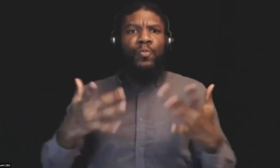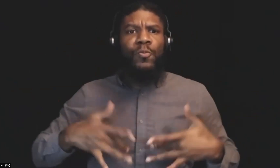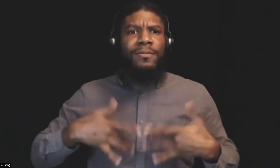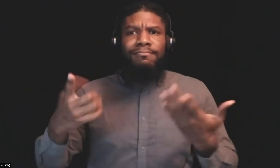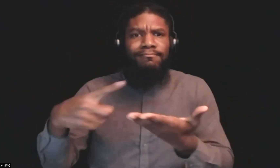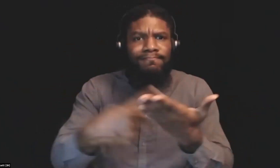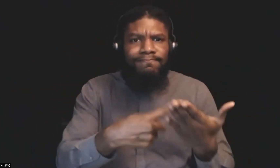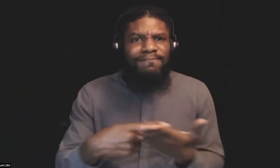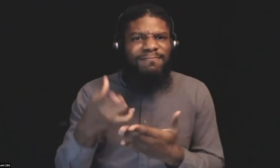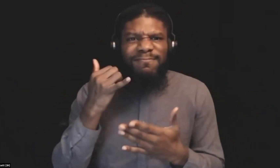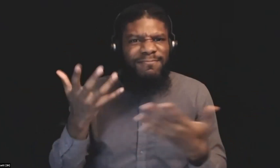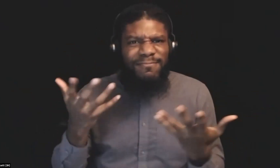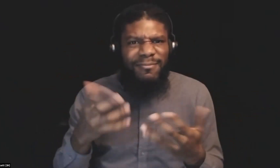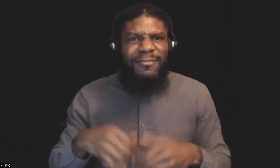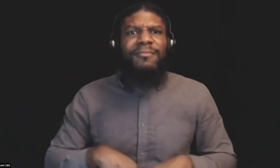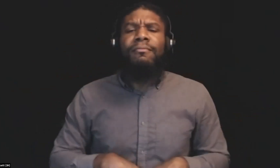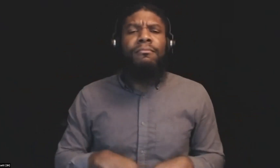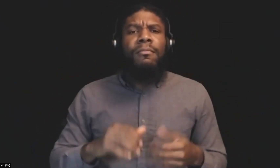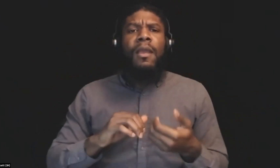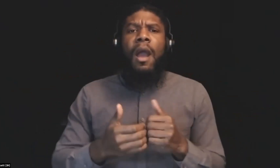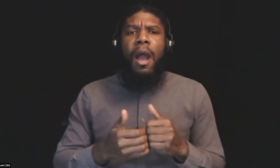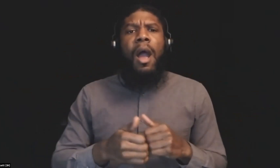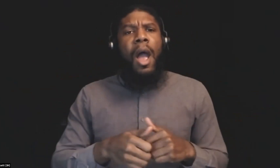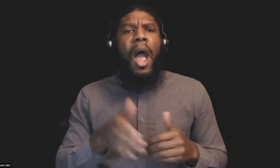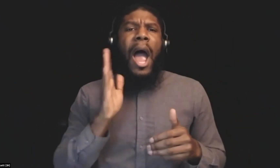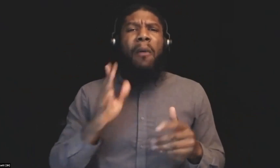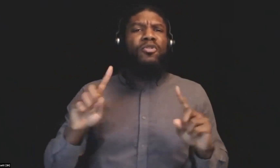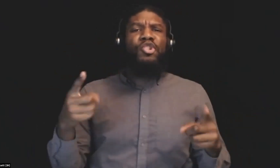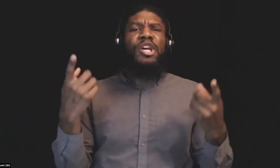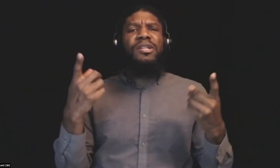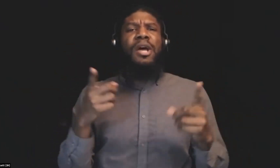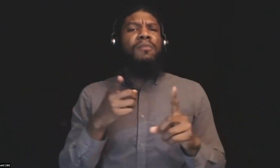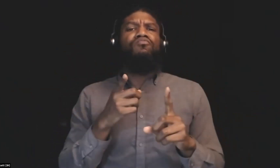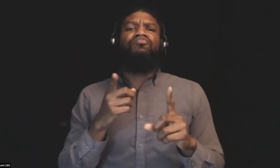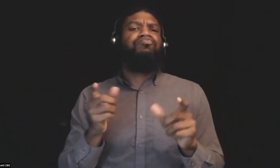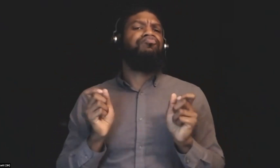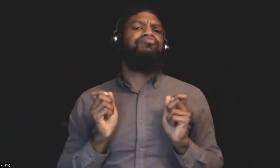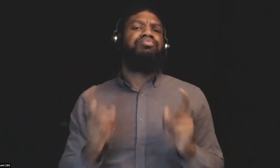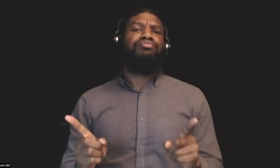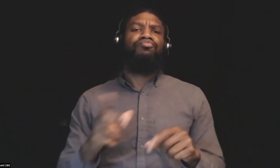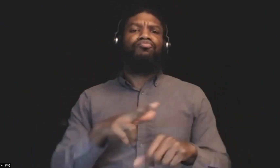I guess, we can do this I'll kind of leave it open and let you all kind of share maybe what